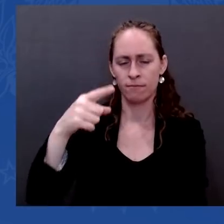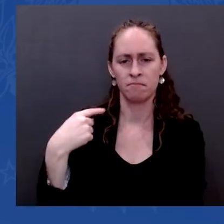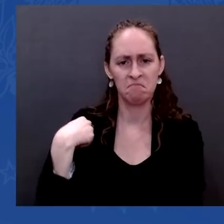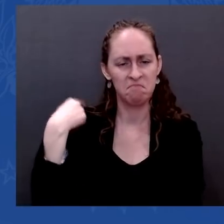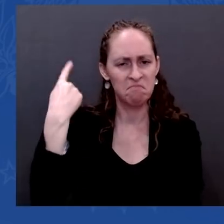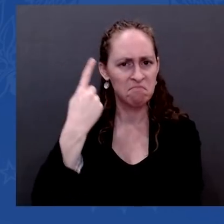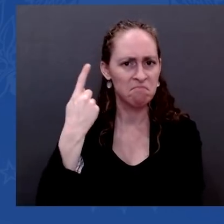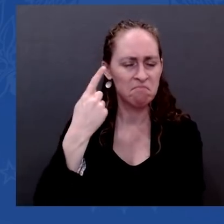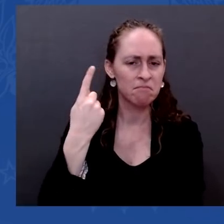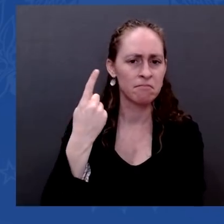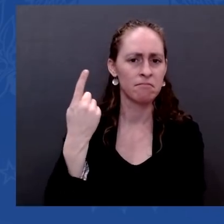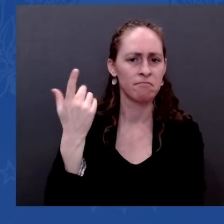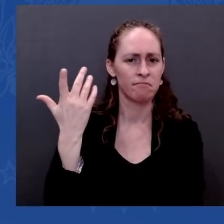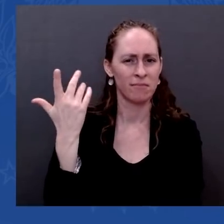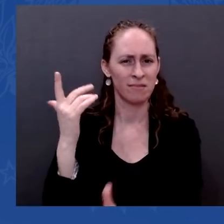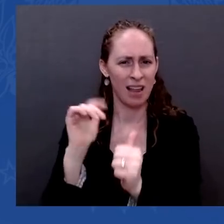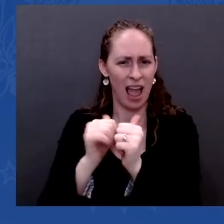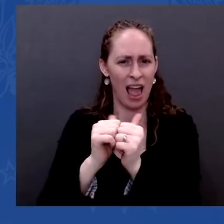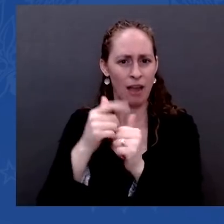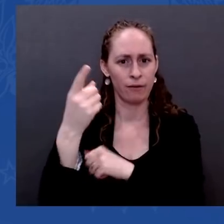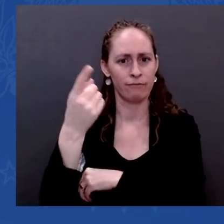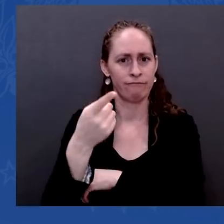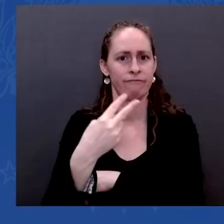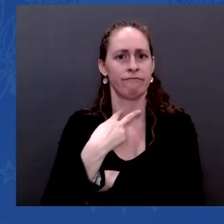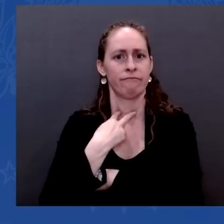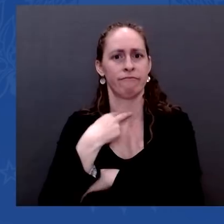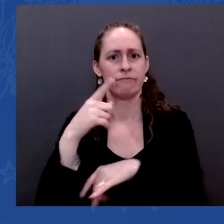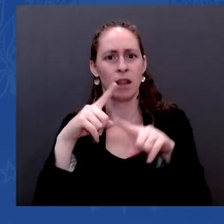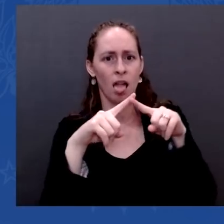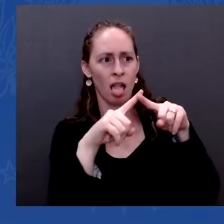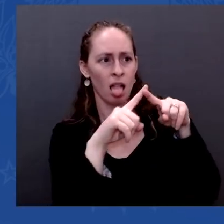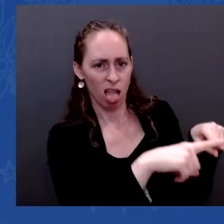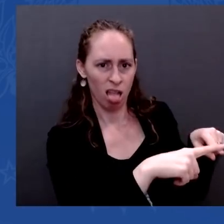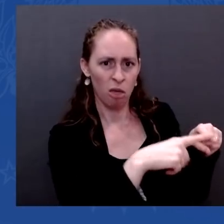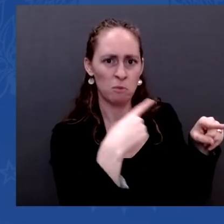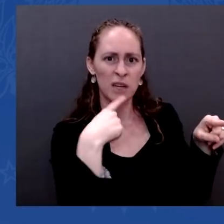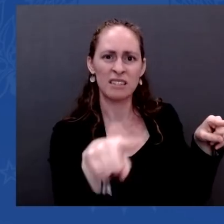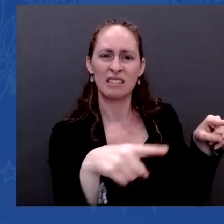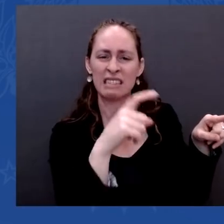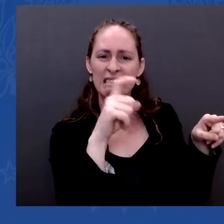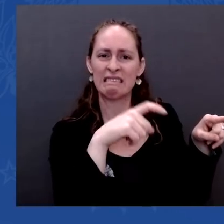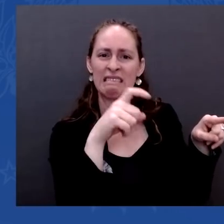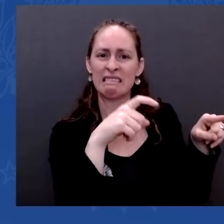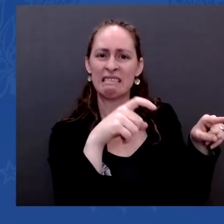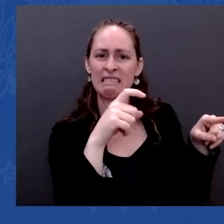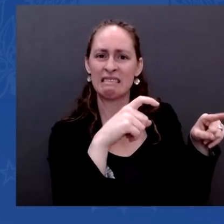that German reliance on Russian gas is limiting Europe's options for how to respond to the crisis in Ukraine?